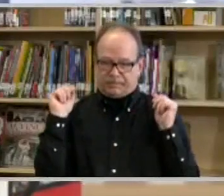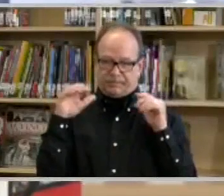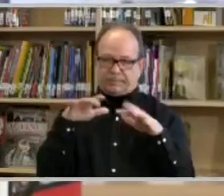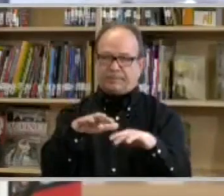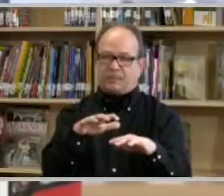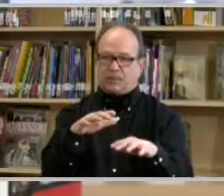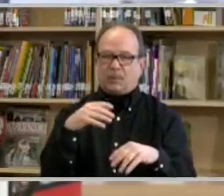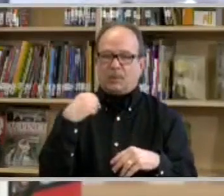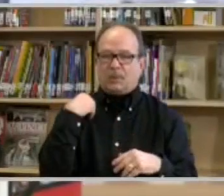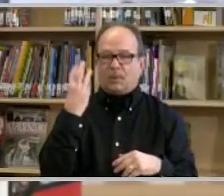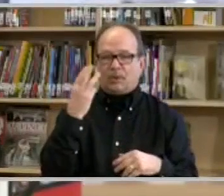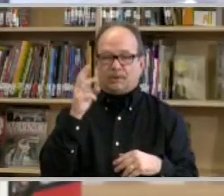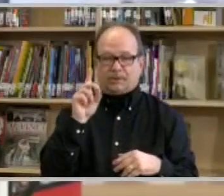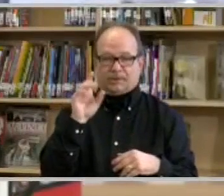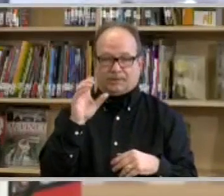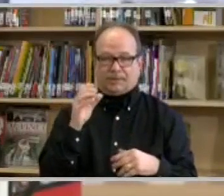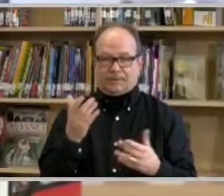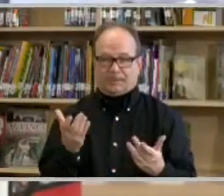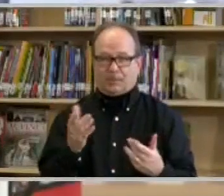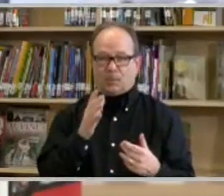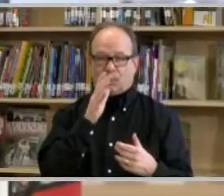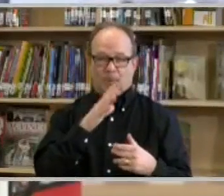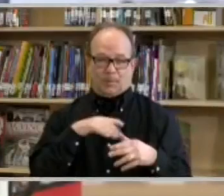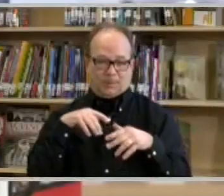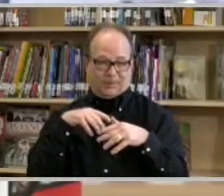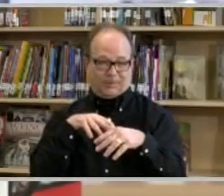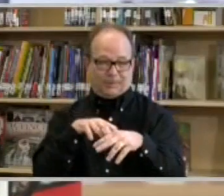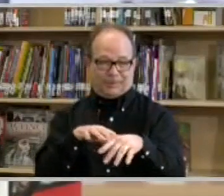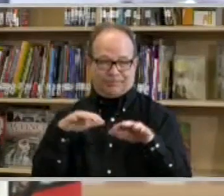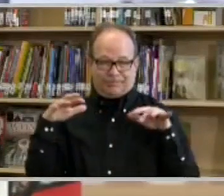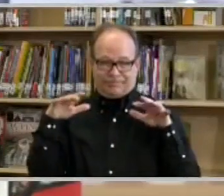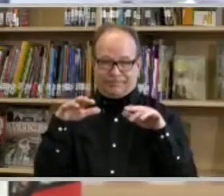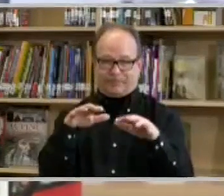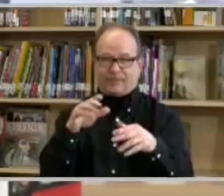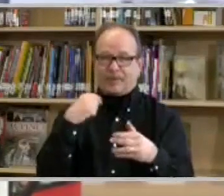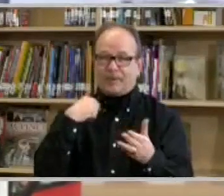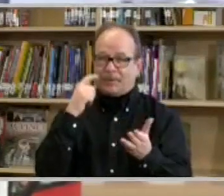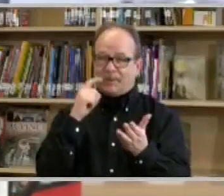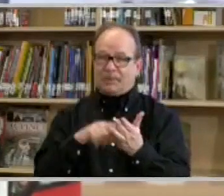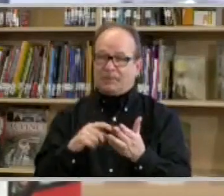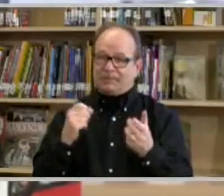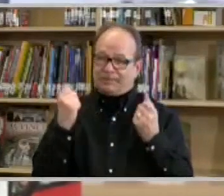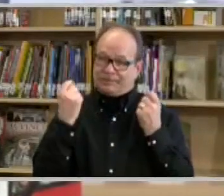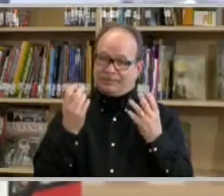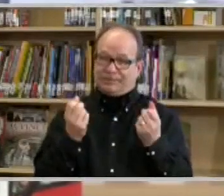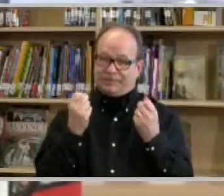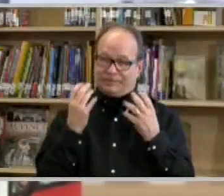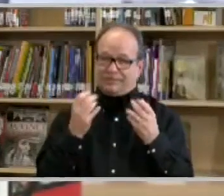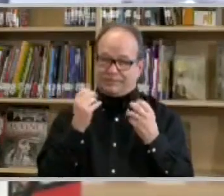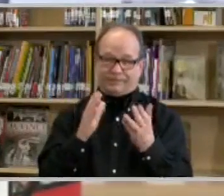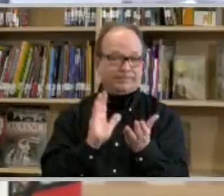HOW MANY PEOPLE CAME TO D.C. FOR